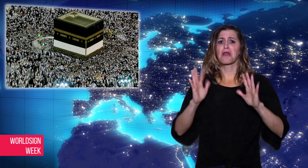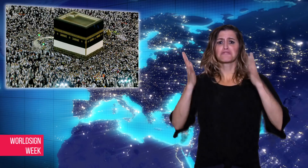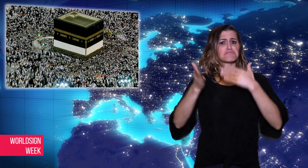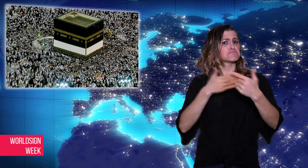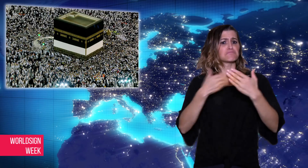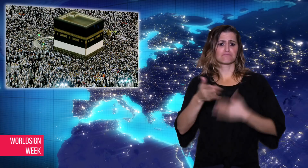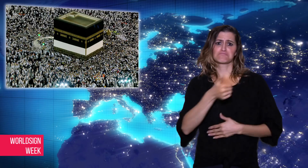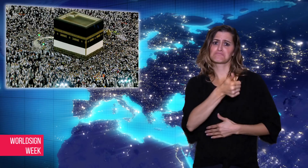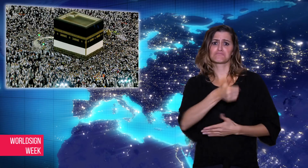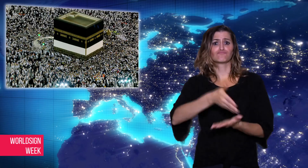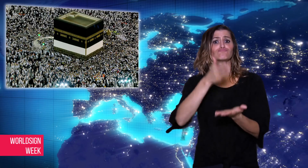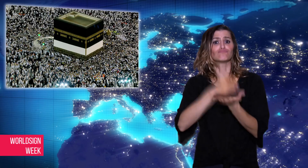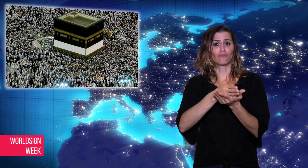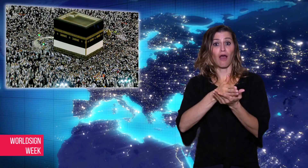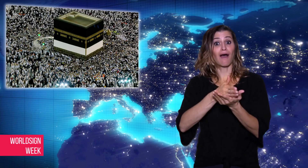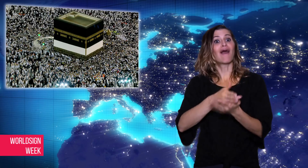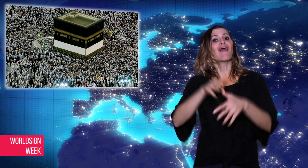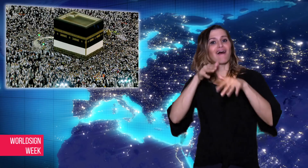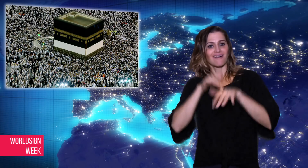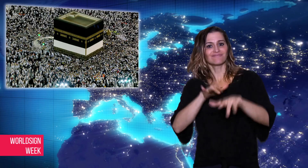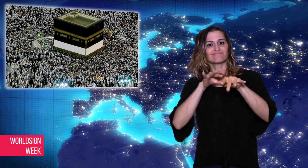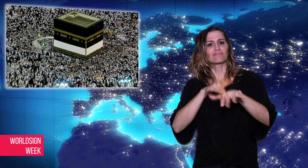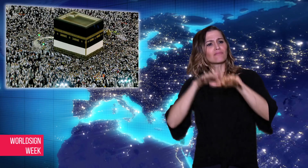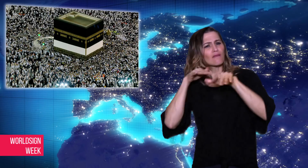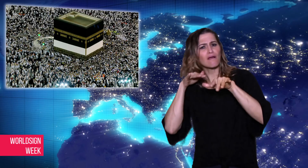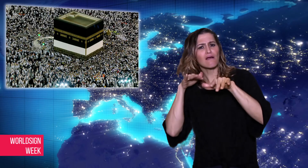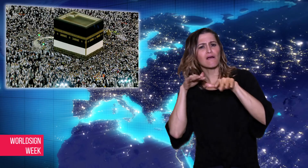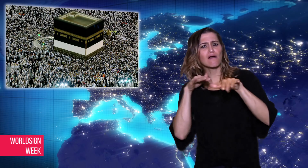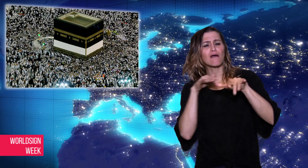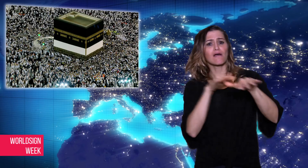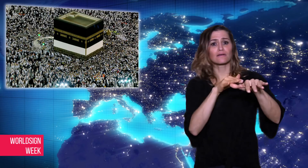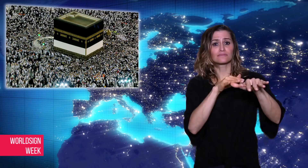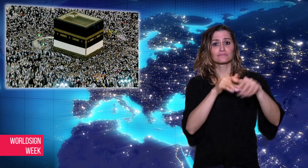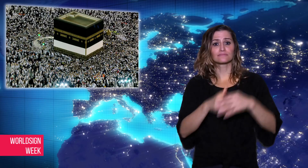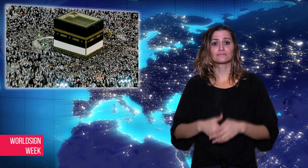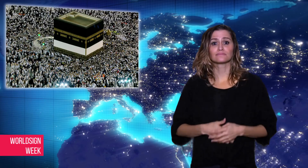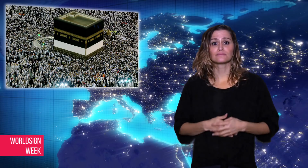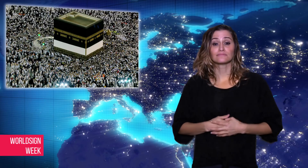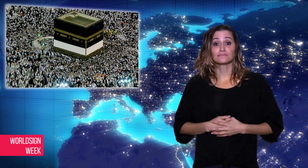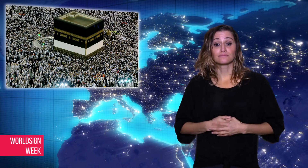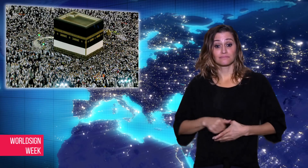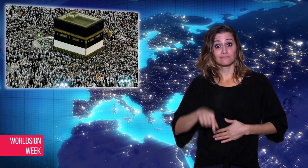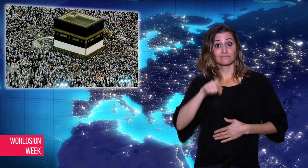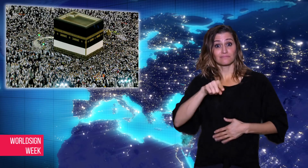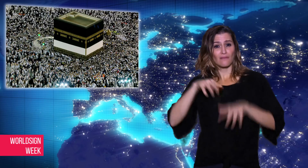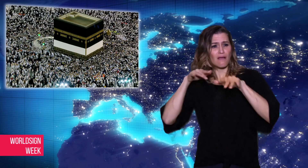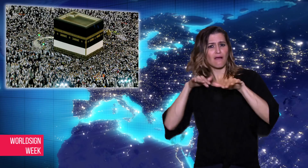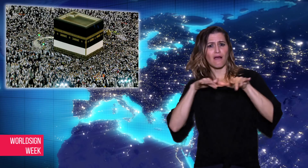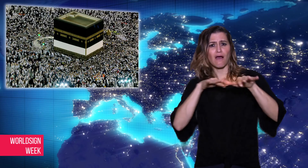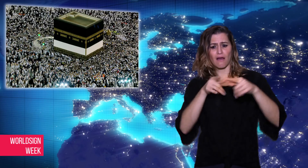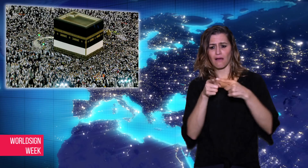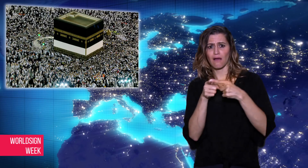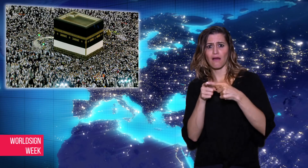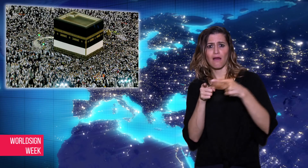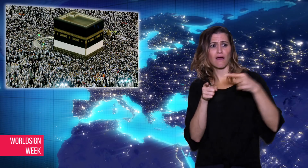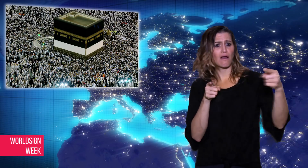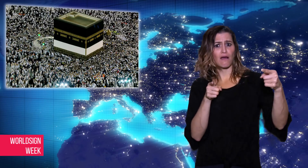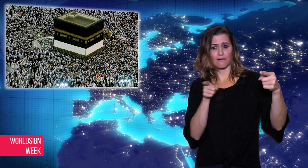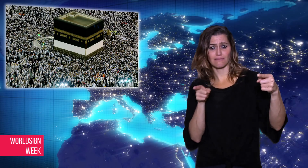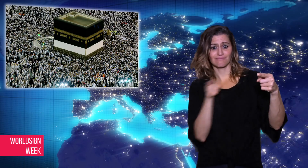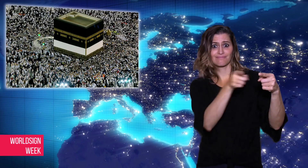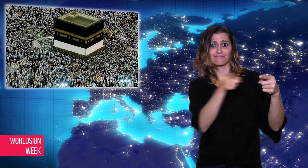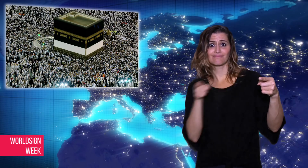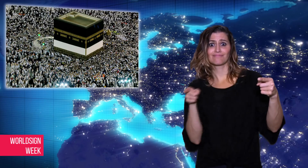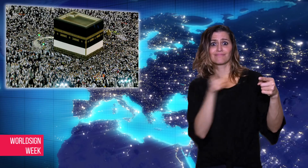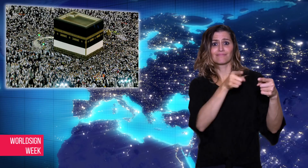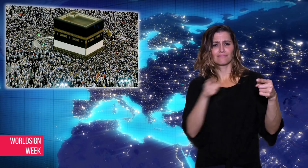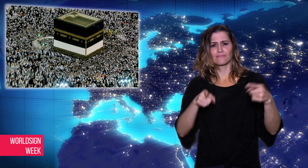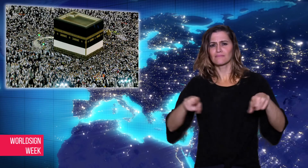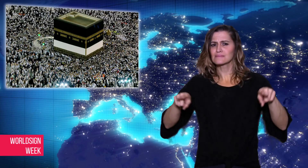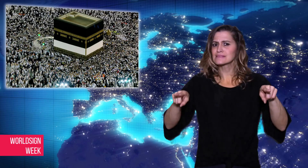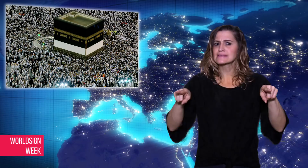physically demanding, with Muslims